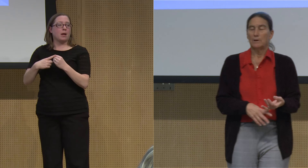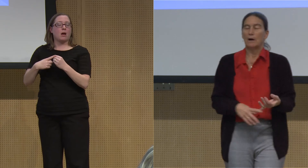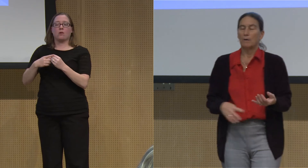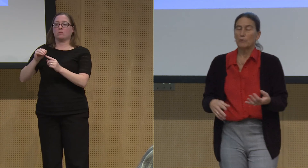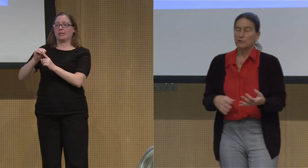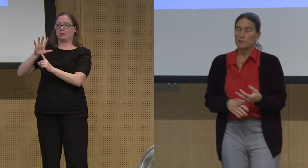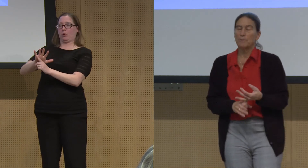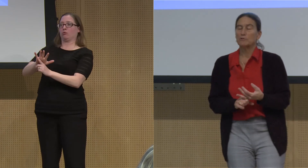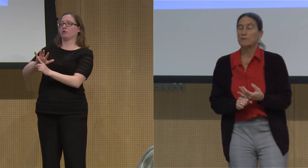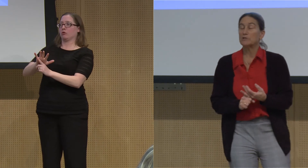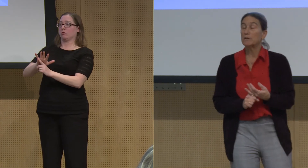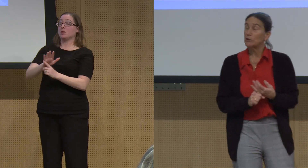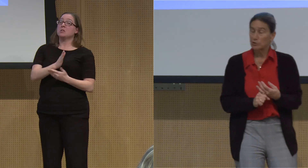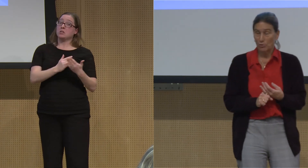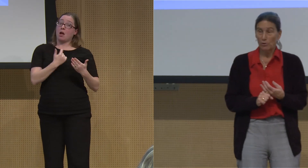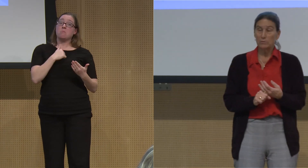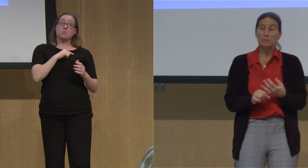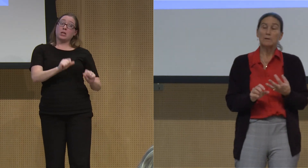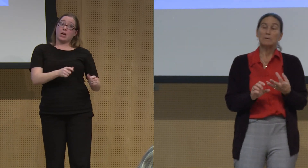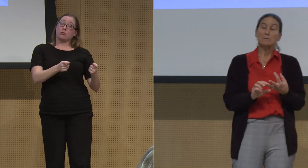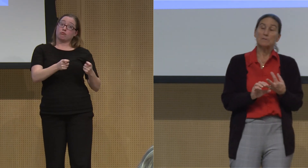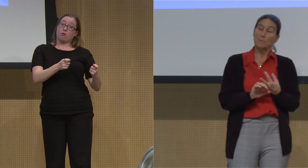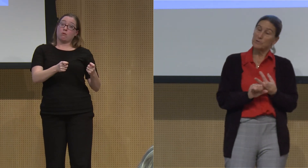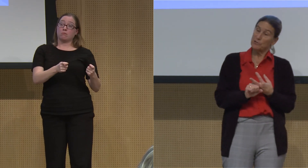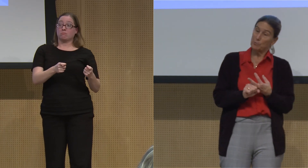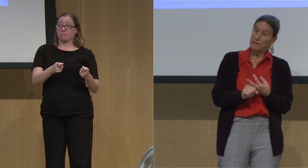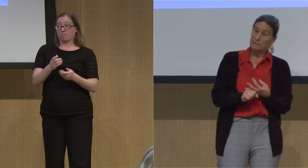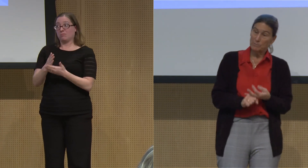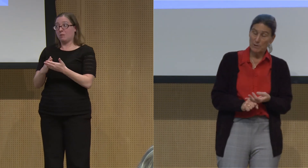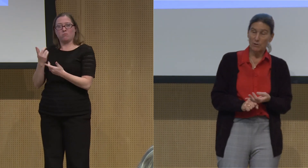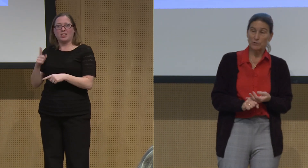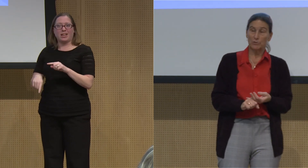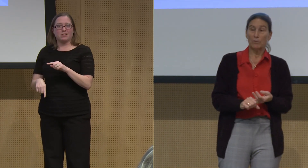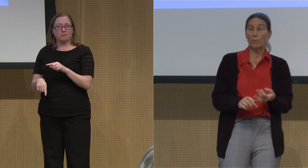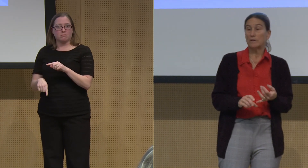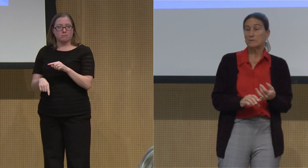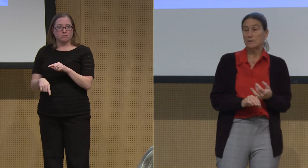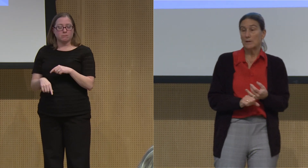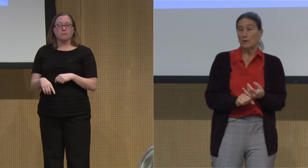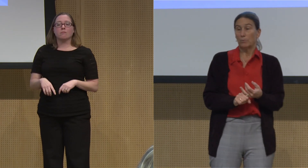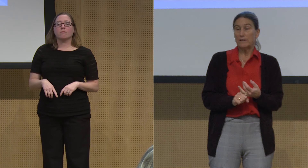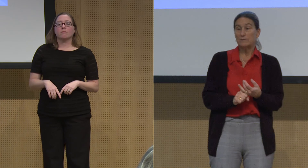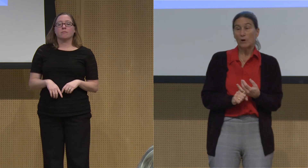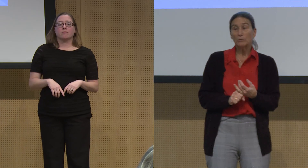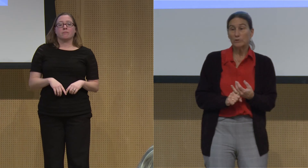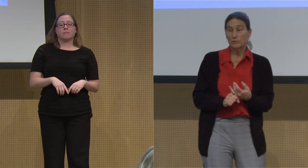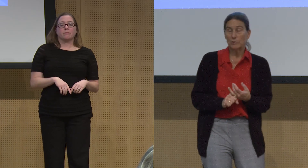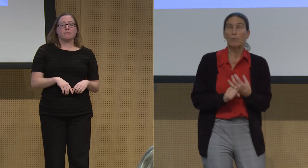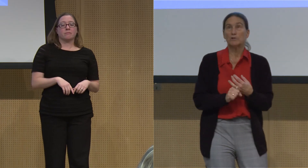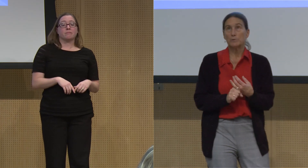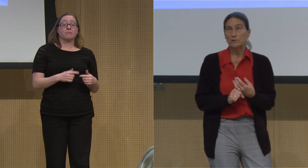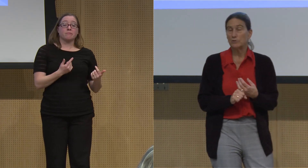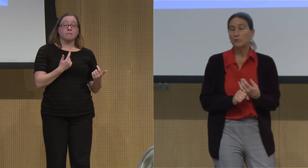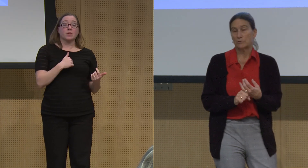THOSE ARE--SOME OF THOSE ARE THINGS WE CONTROL. SOME OF THOSE THINGS WE DON'T CONTROL. THE ONES WE DON'T-- THE ONES WE DO CONTROL